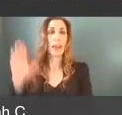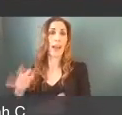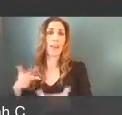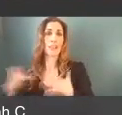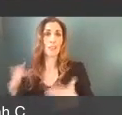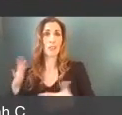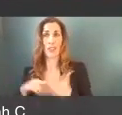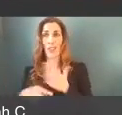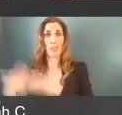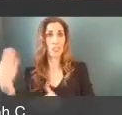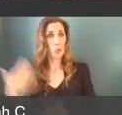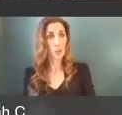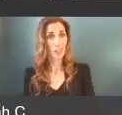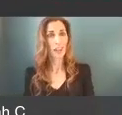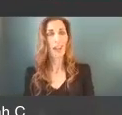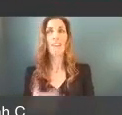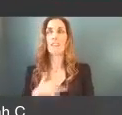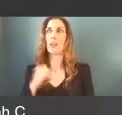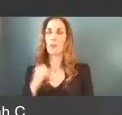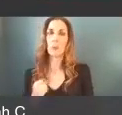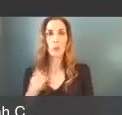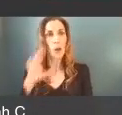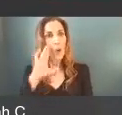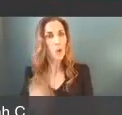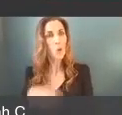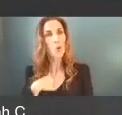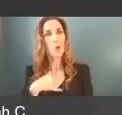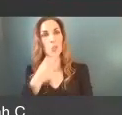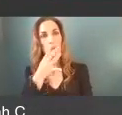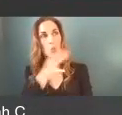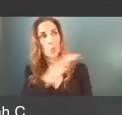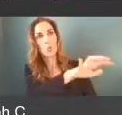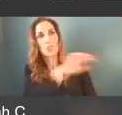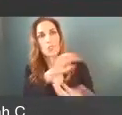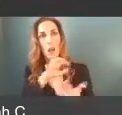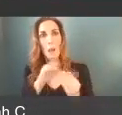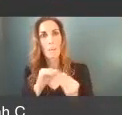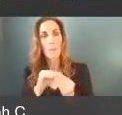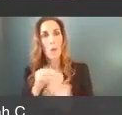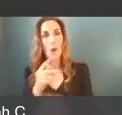knowing now that we're going to have these very large numbers of doses coming into our County over